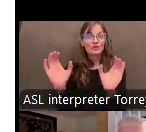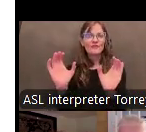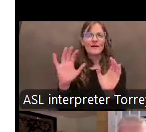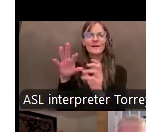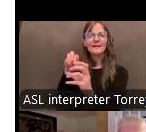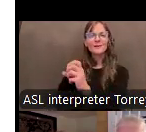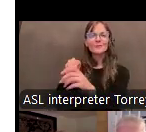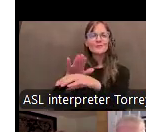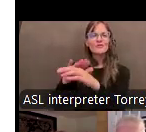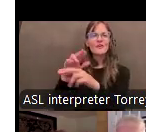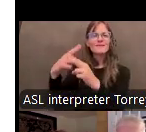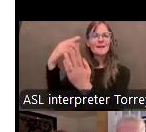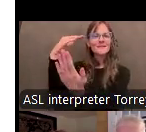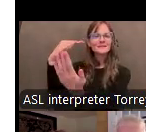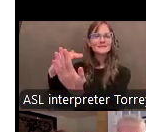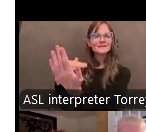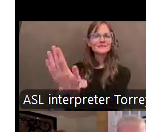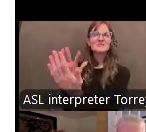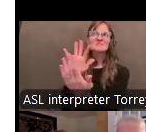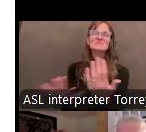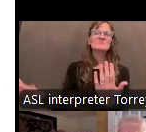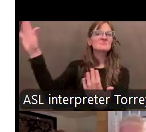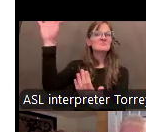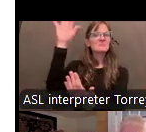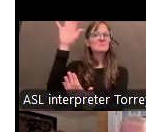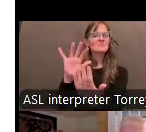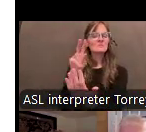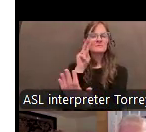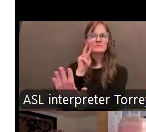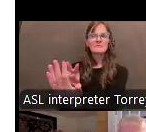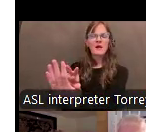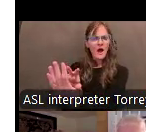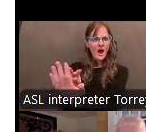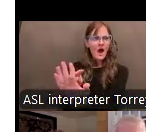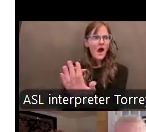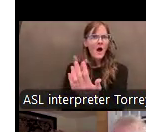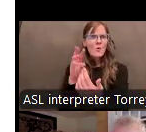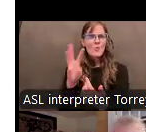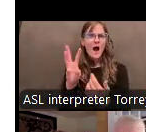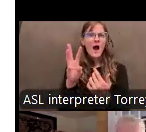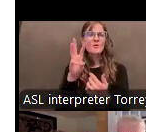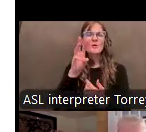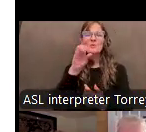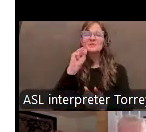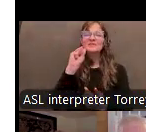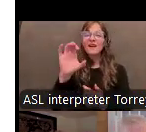that is very appealing, to have earned something where they are recognized by the state of Wisconsin and they're on a registry.